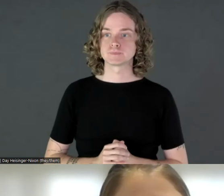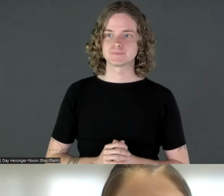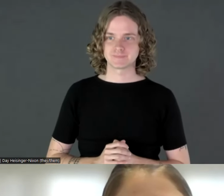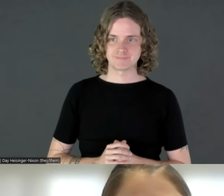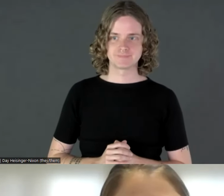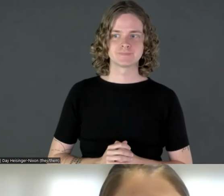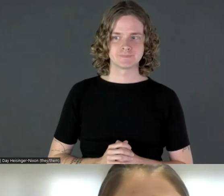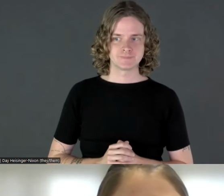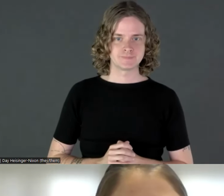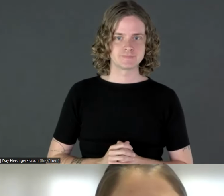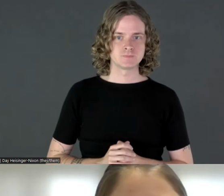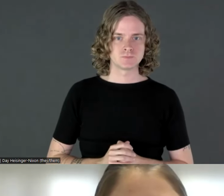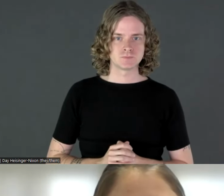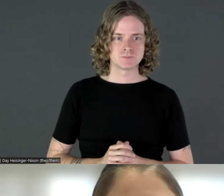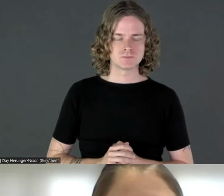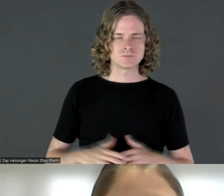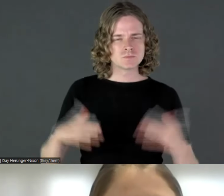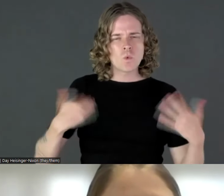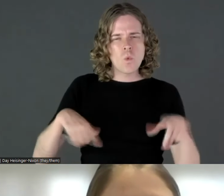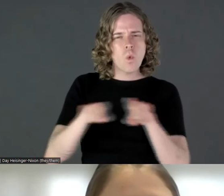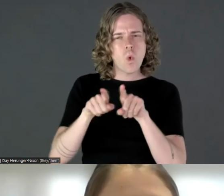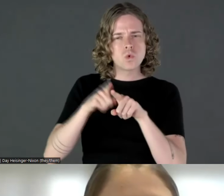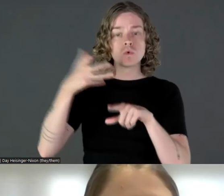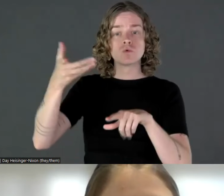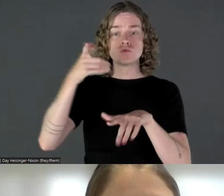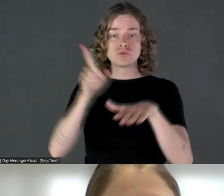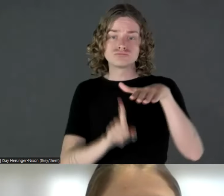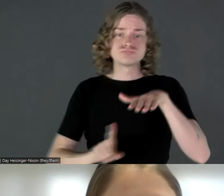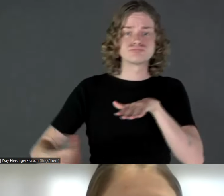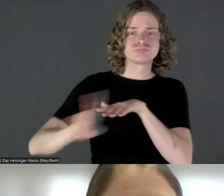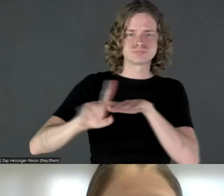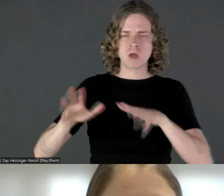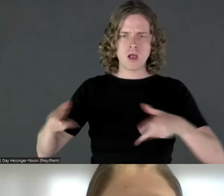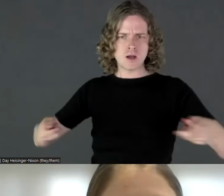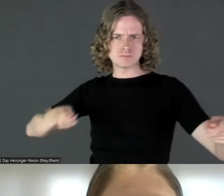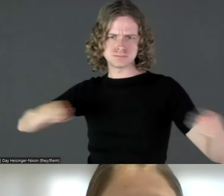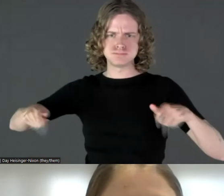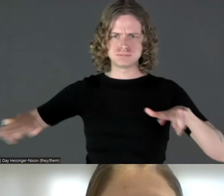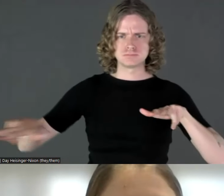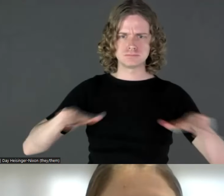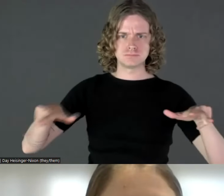this research. I think it is a really good baseline to get a sense of what is out there.